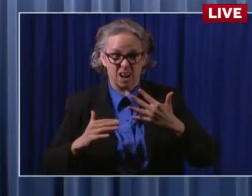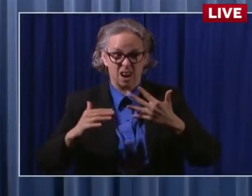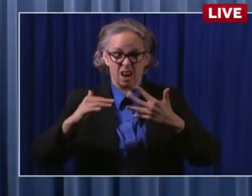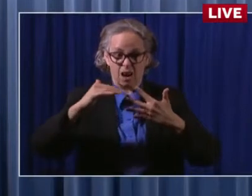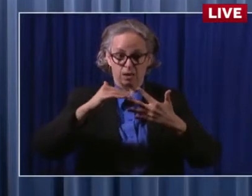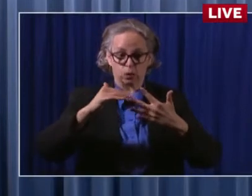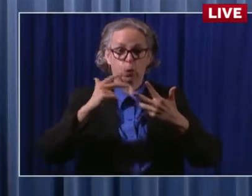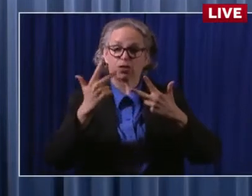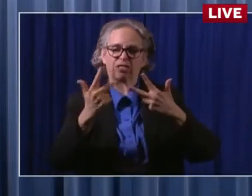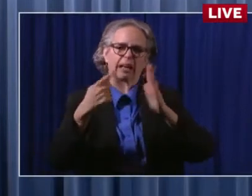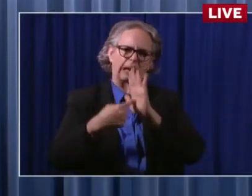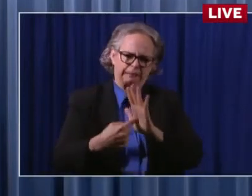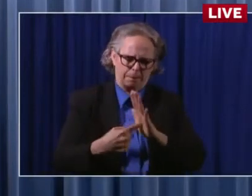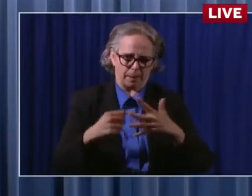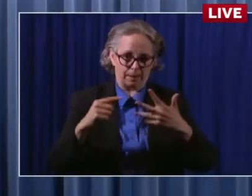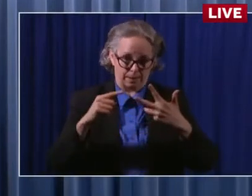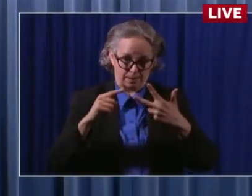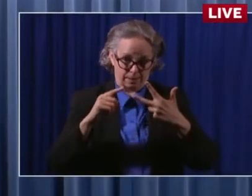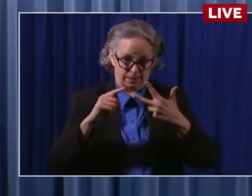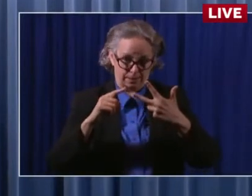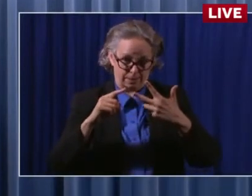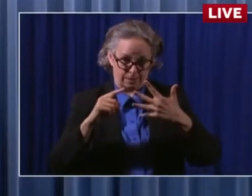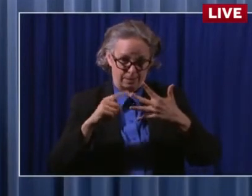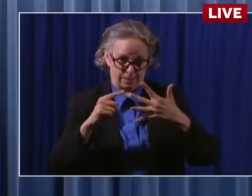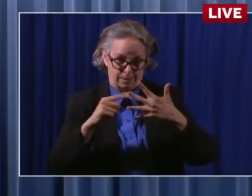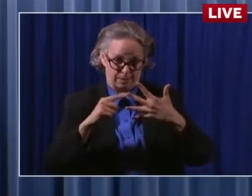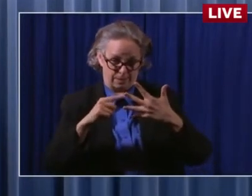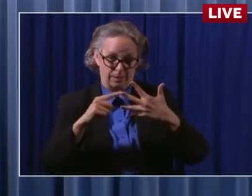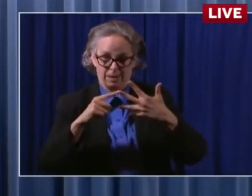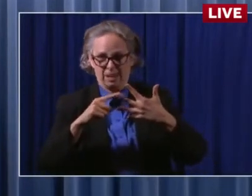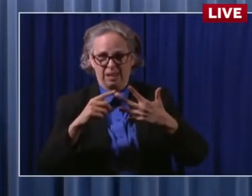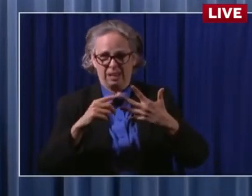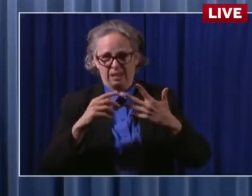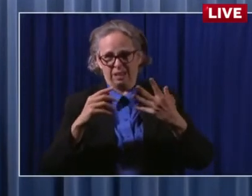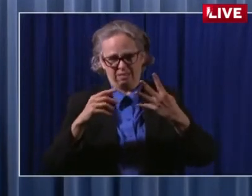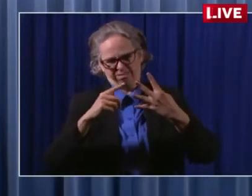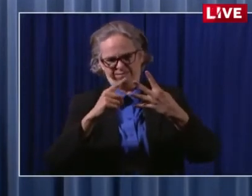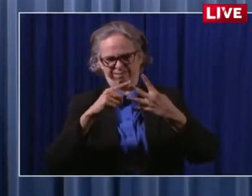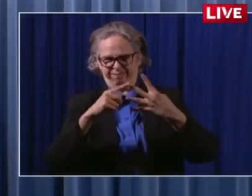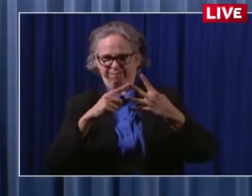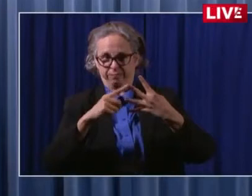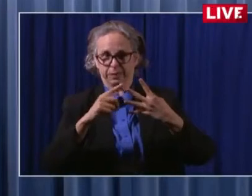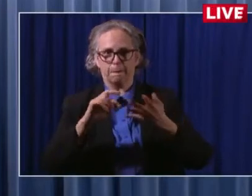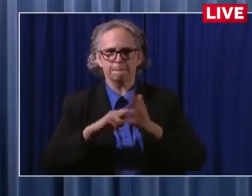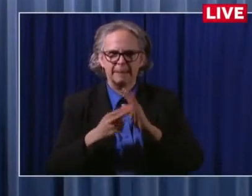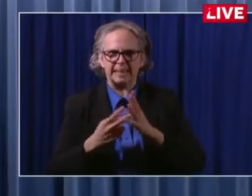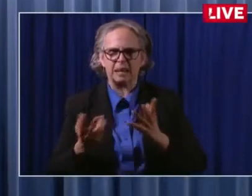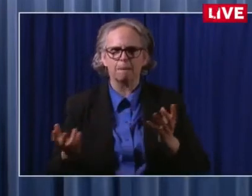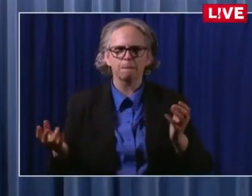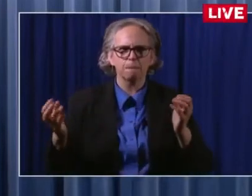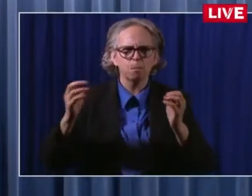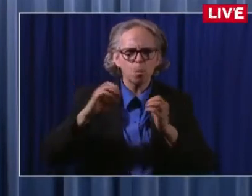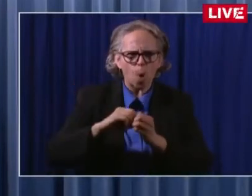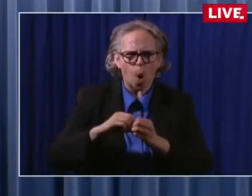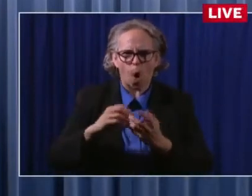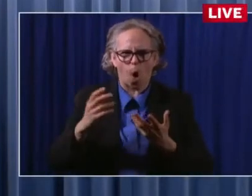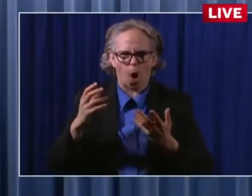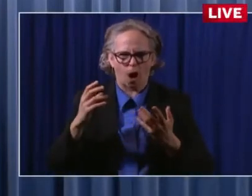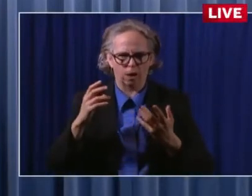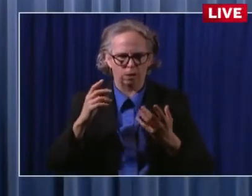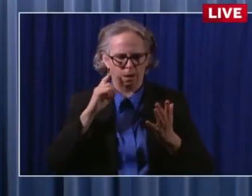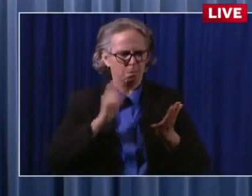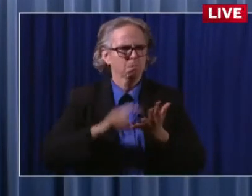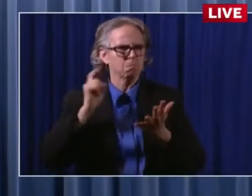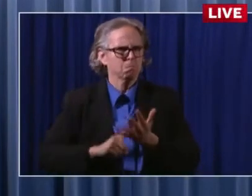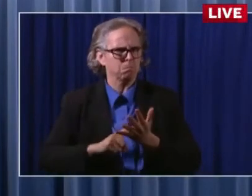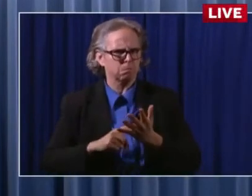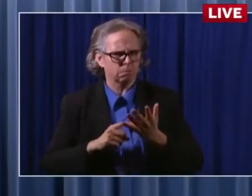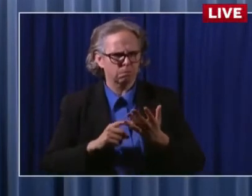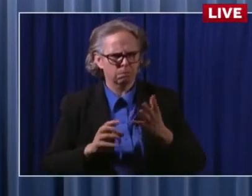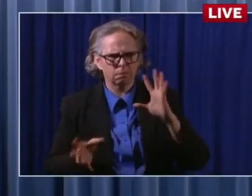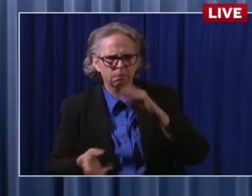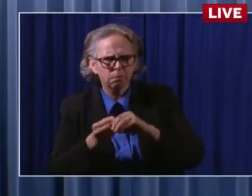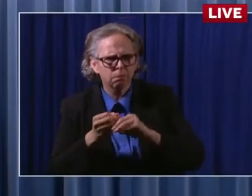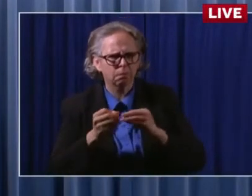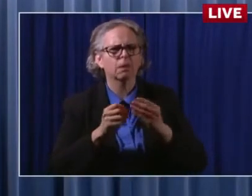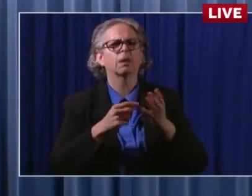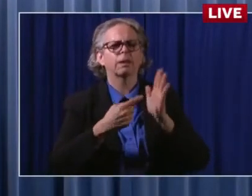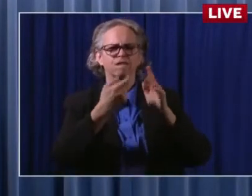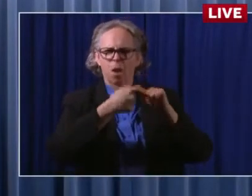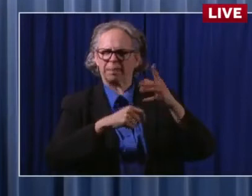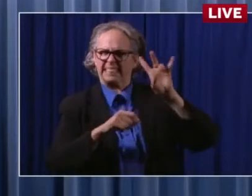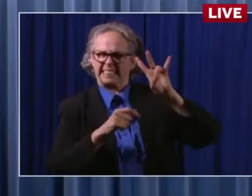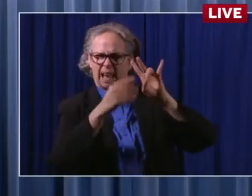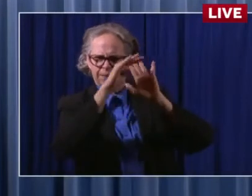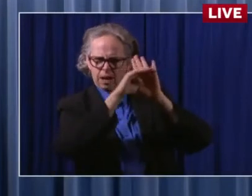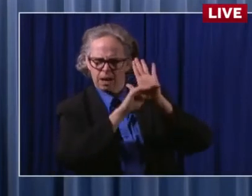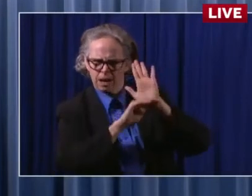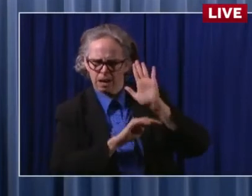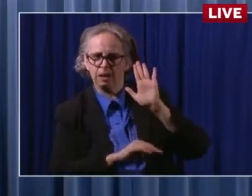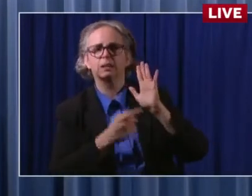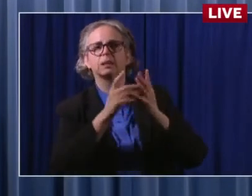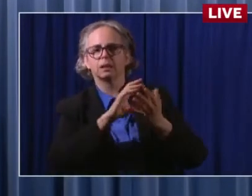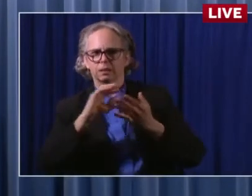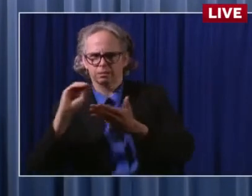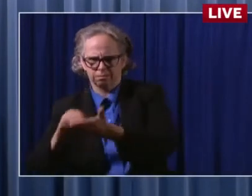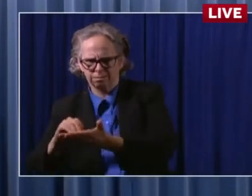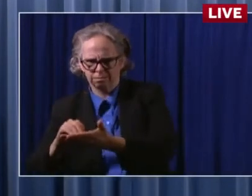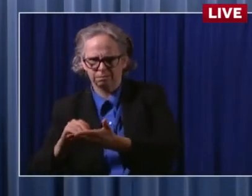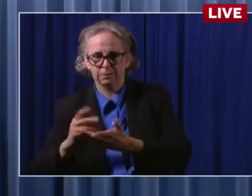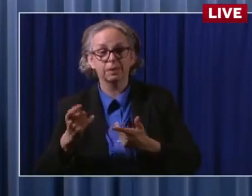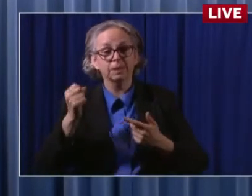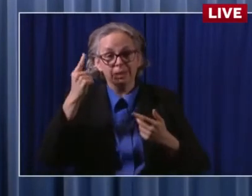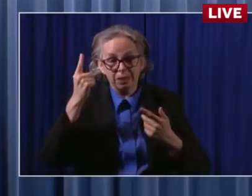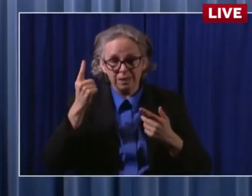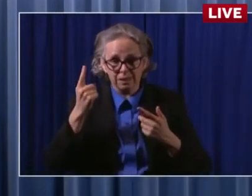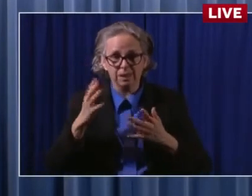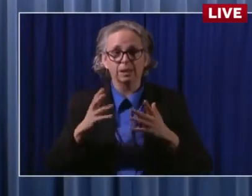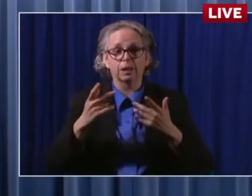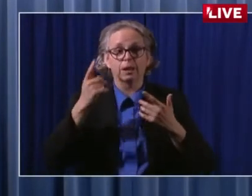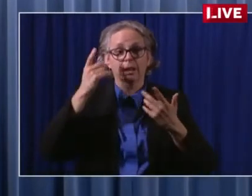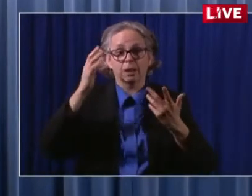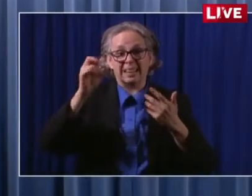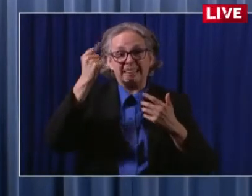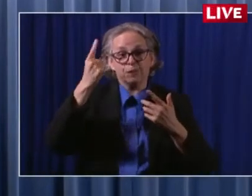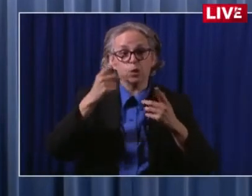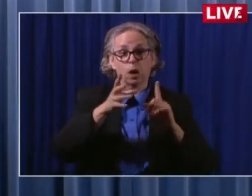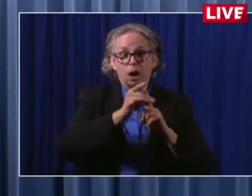ONCE A COUNTY IS AT LEVEL THREE, ADDITIONAL FACTOR THAT THEN COMES INTO PLAY IS IF THEY CANNOT IMPROVE THEIR RISK LEVEL CATEGORY UNLESS CASES DROP BELOW THE CENTERS FOR DISEASE CONTROL